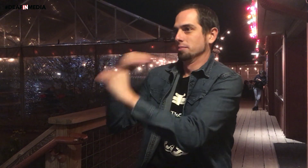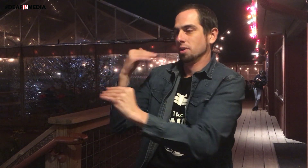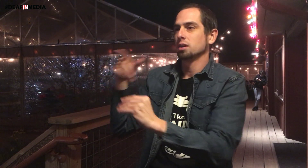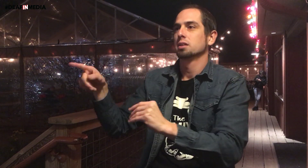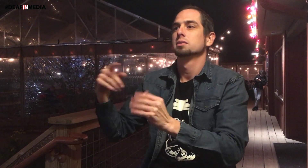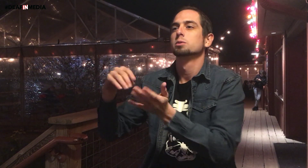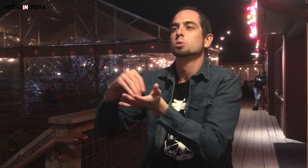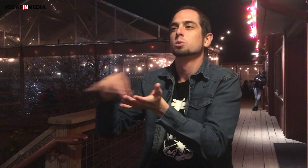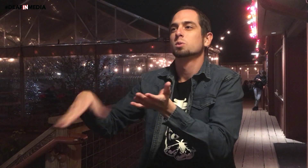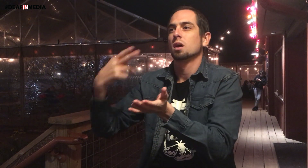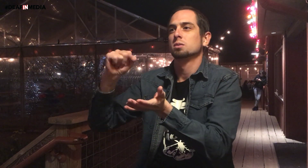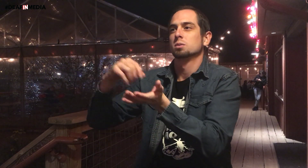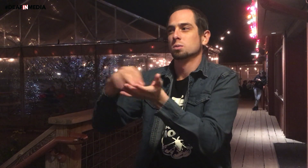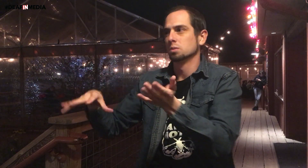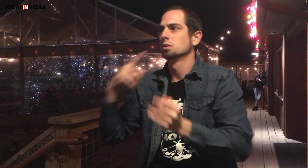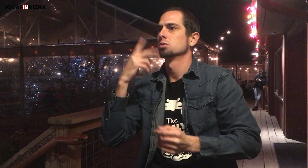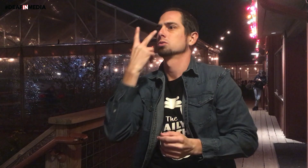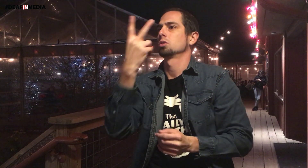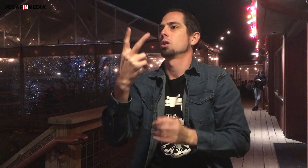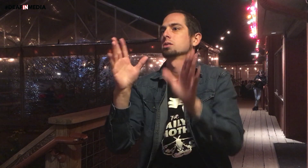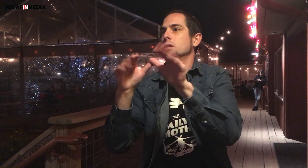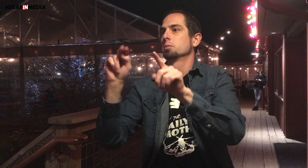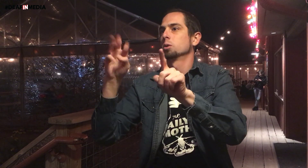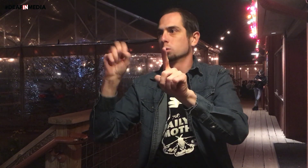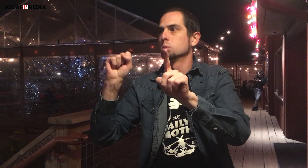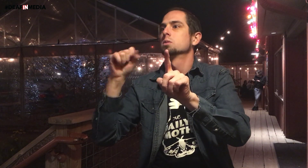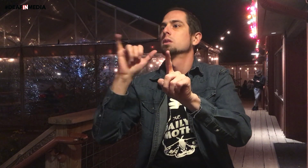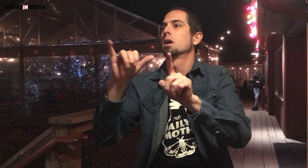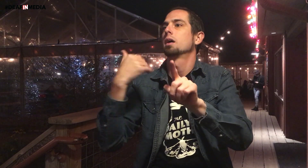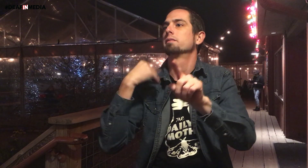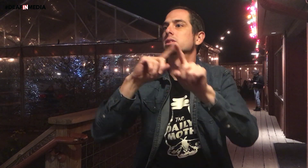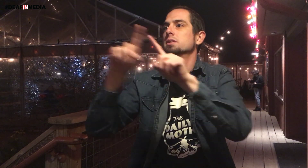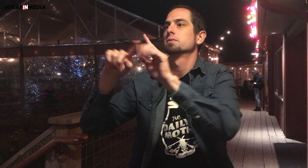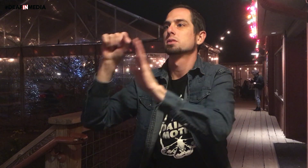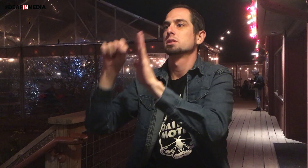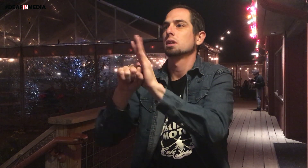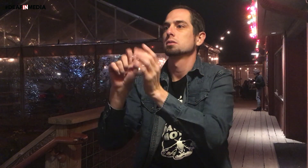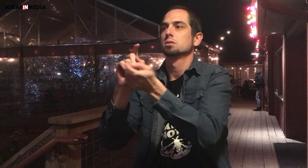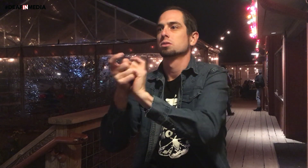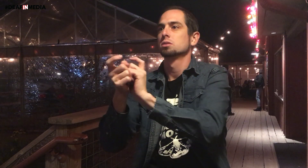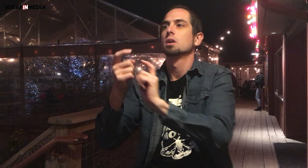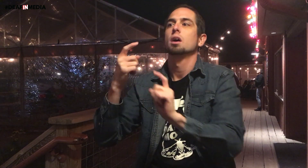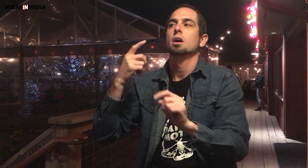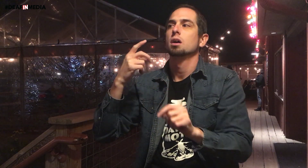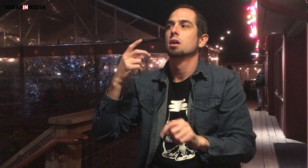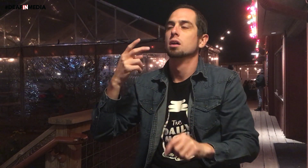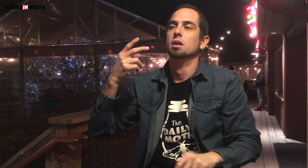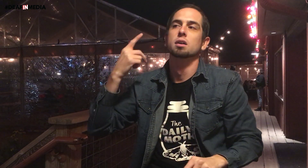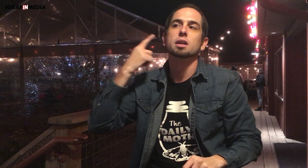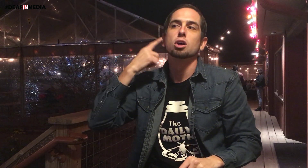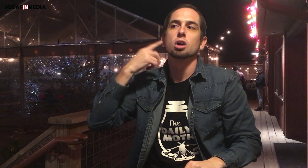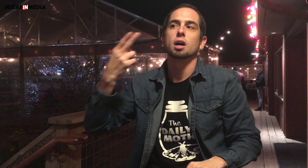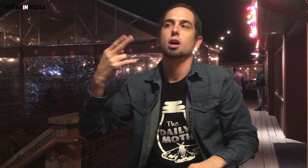received an email about a high school student who had seen an episode on different state changes in policy from the